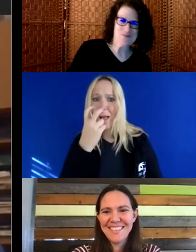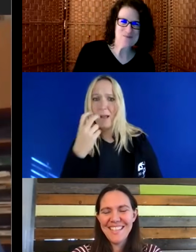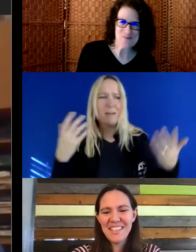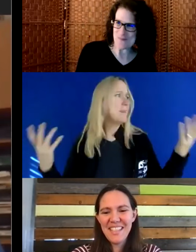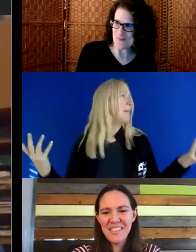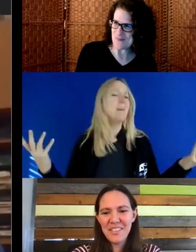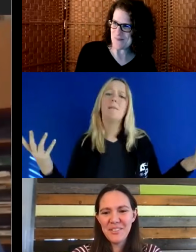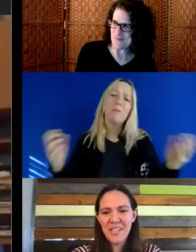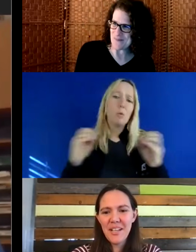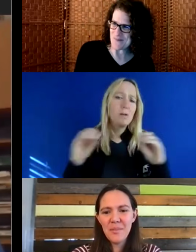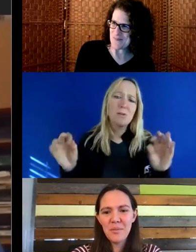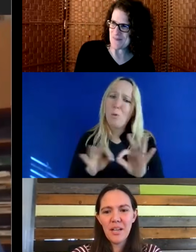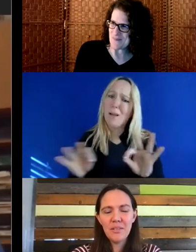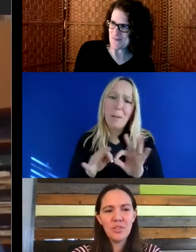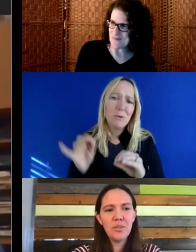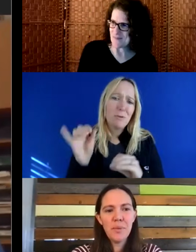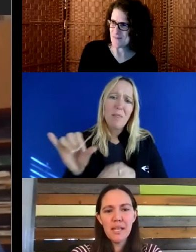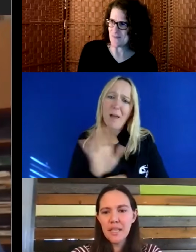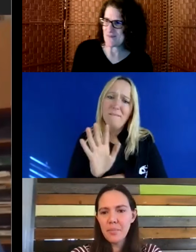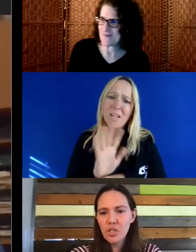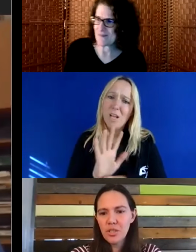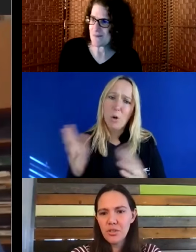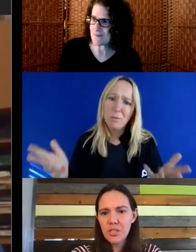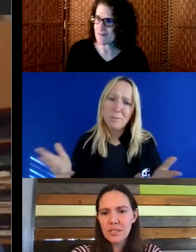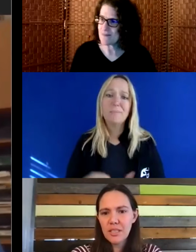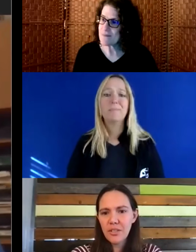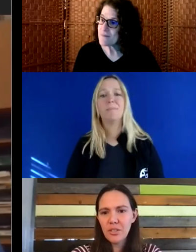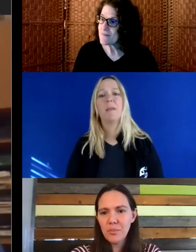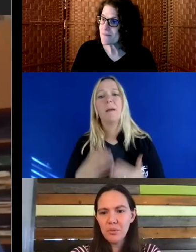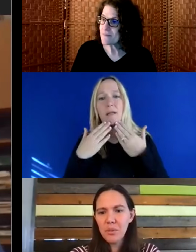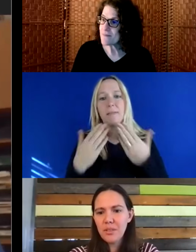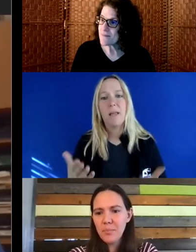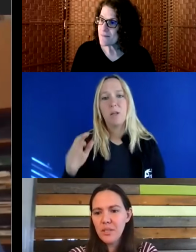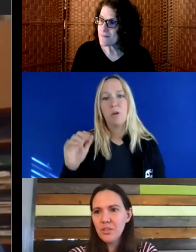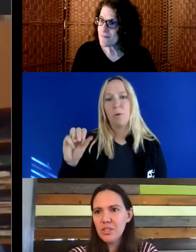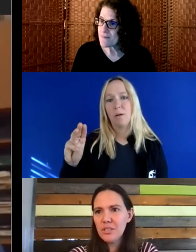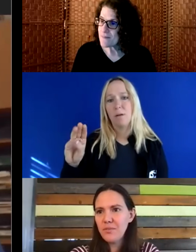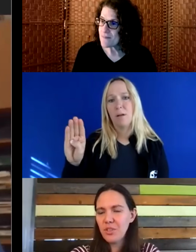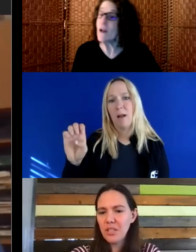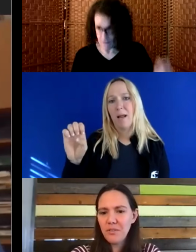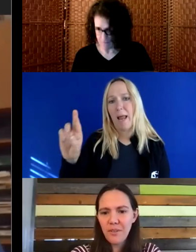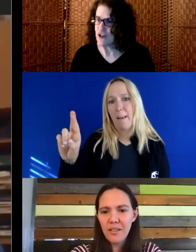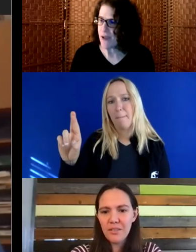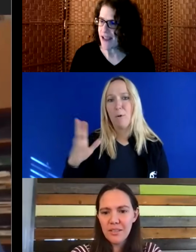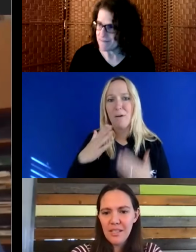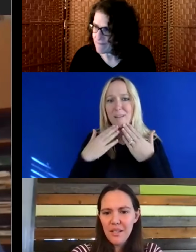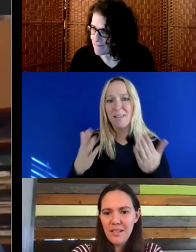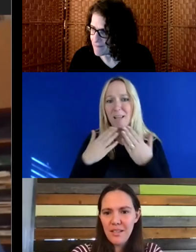Yeah, thank you. Do you mind stopping sharing your screen because then our interpreter will be a little bigger, just for the final end.